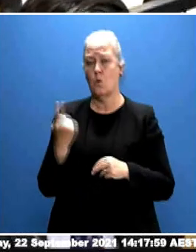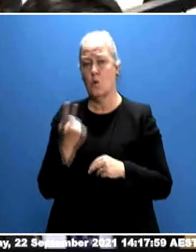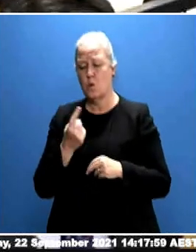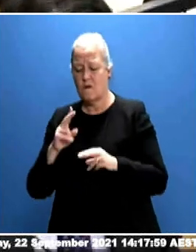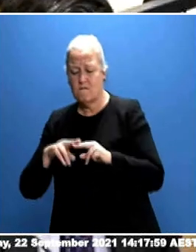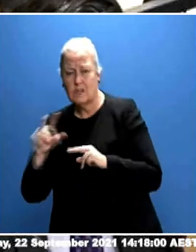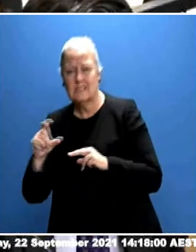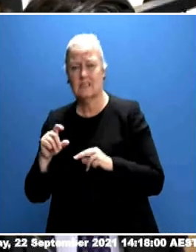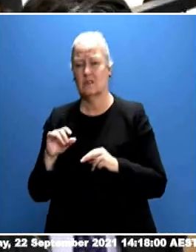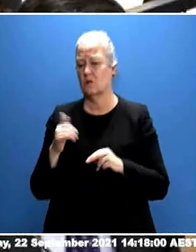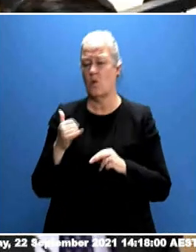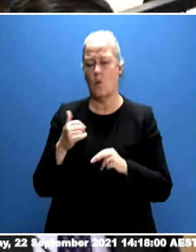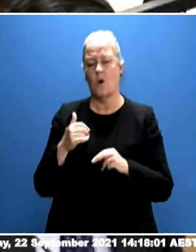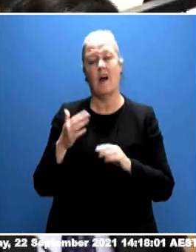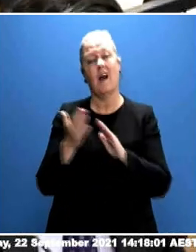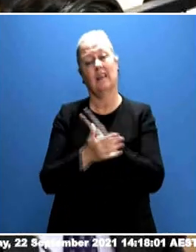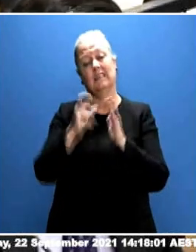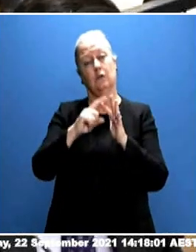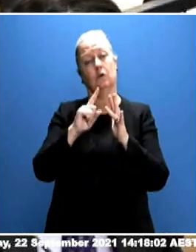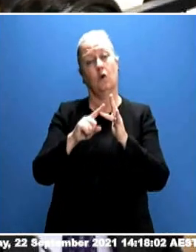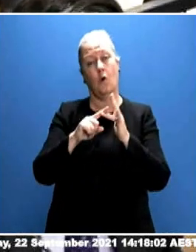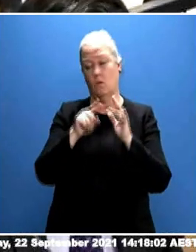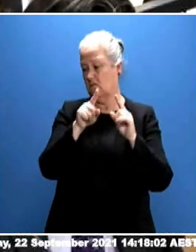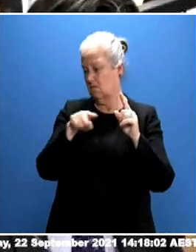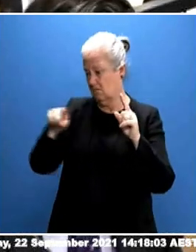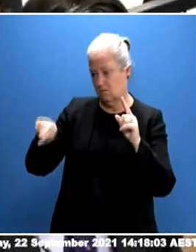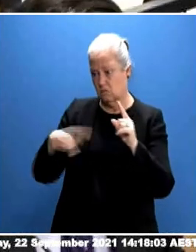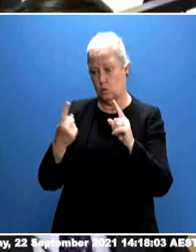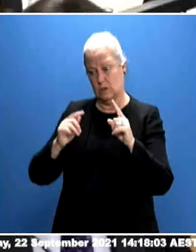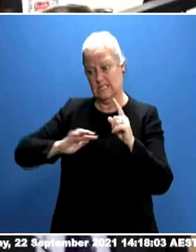CEO considers has a direct and significant interest. That's right.